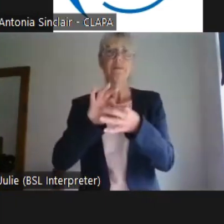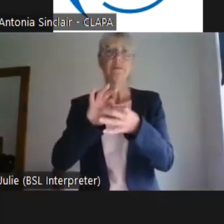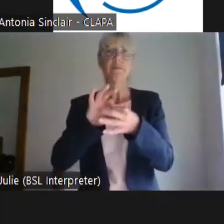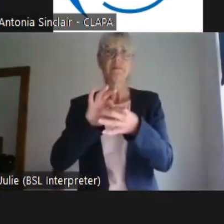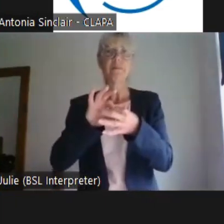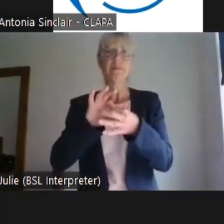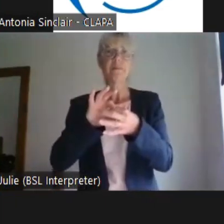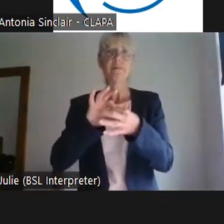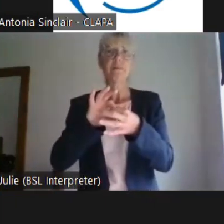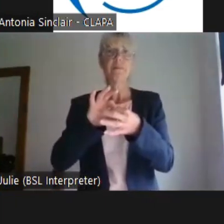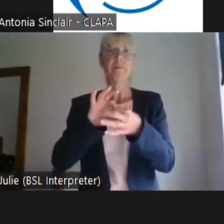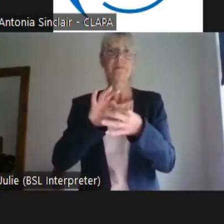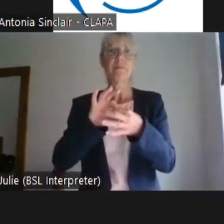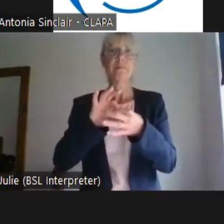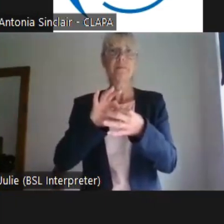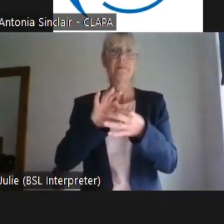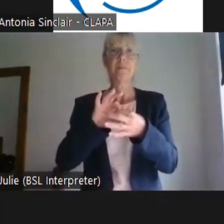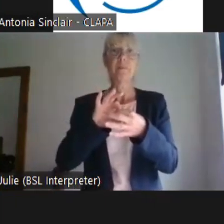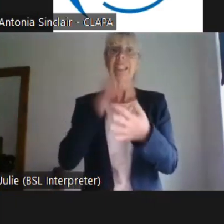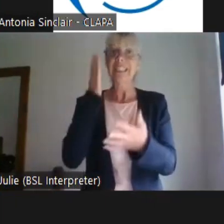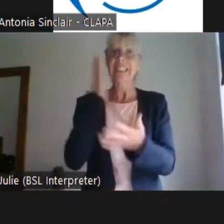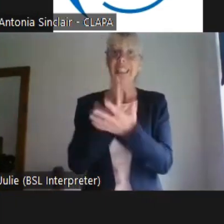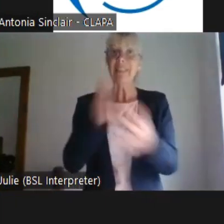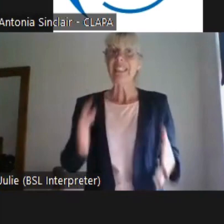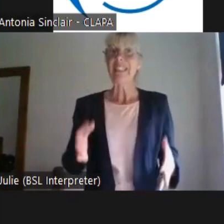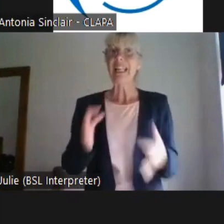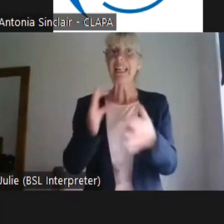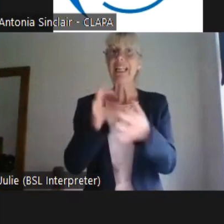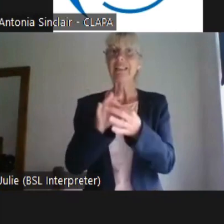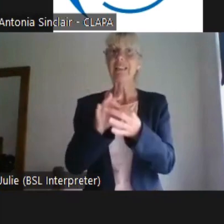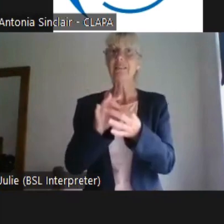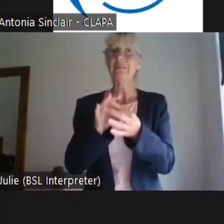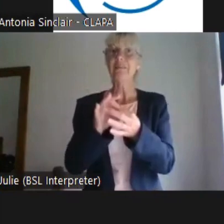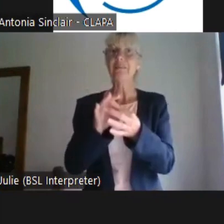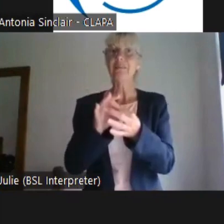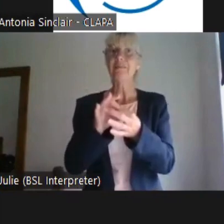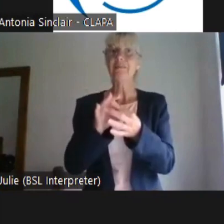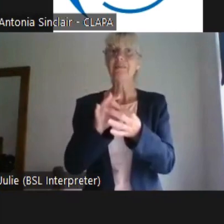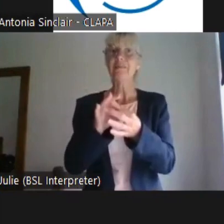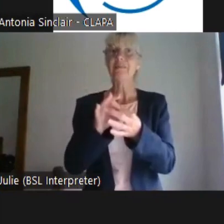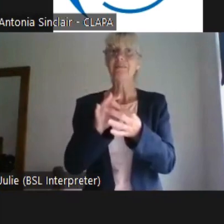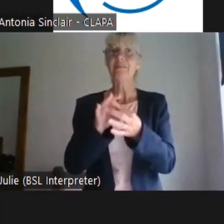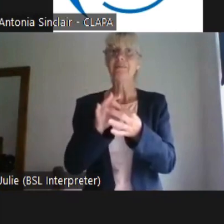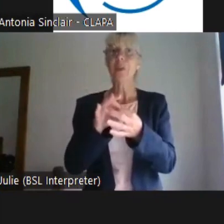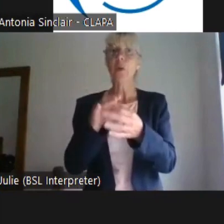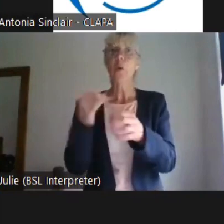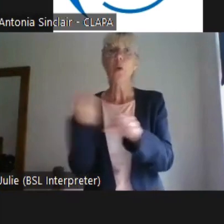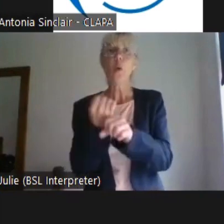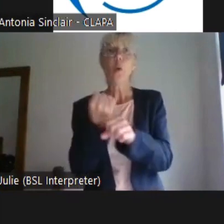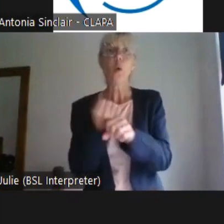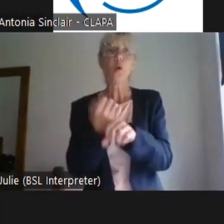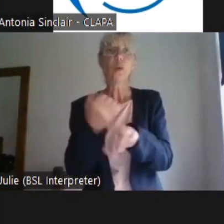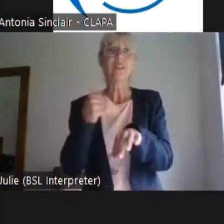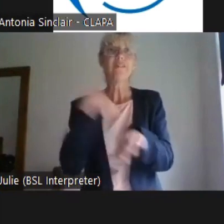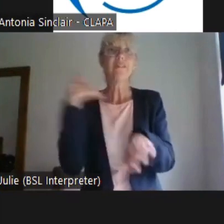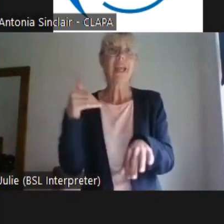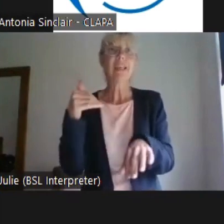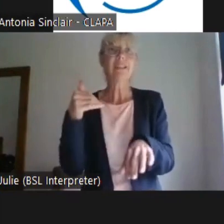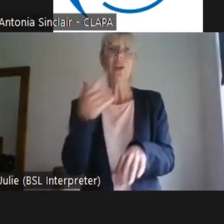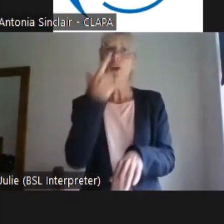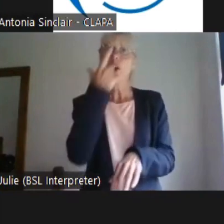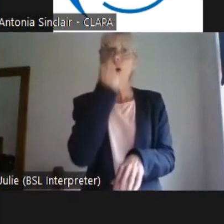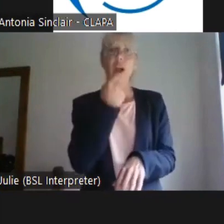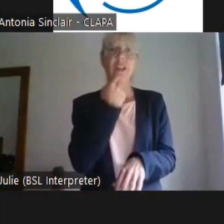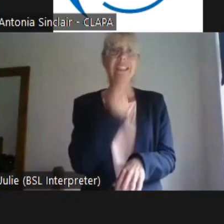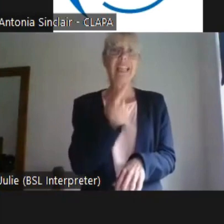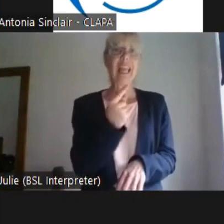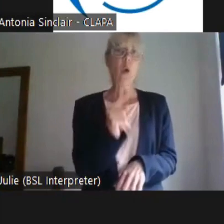linked but the cause effect you not immediately to improve one you get the other so so I would say